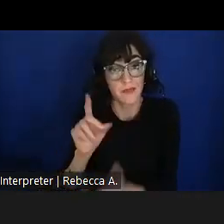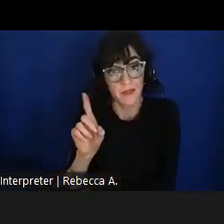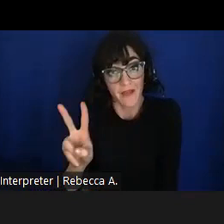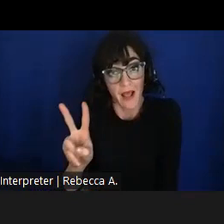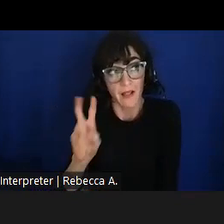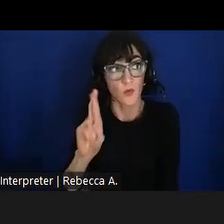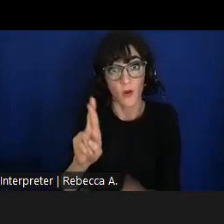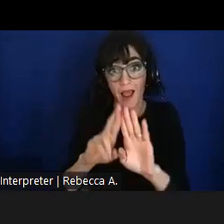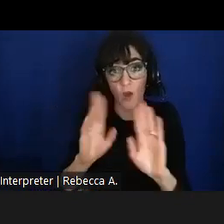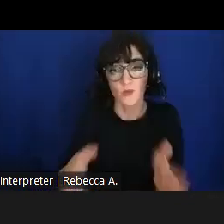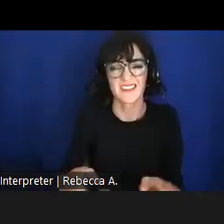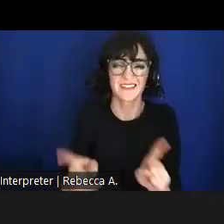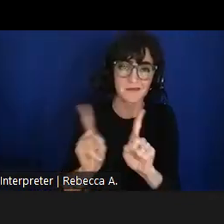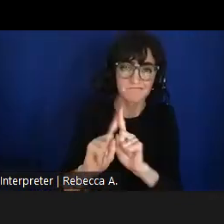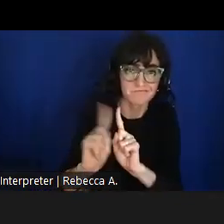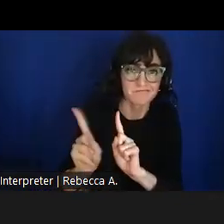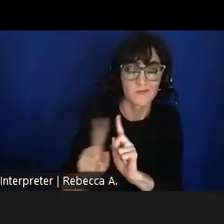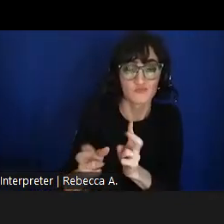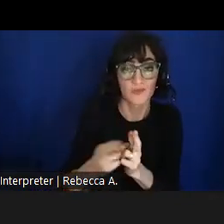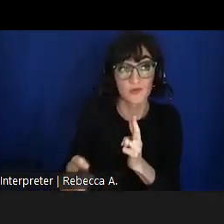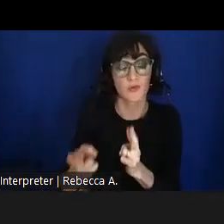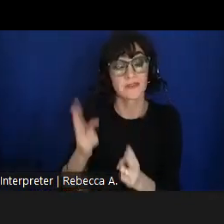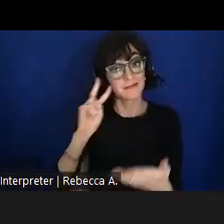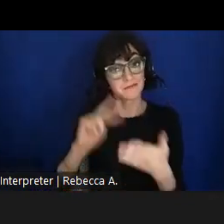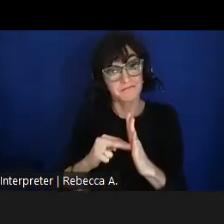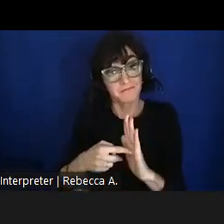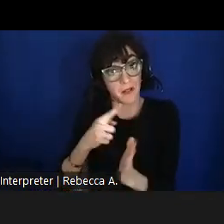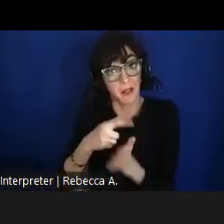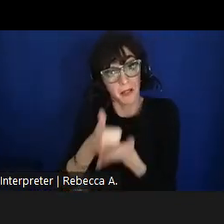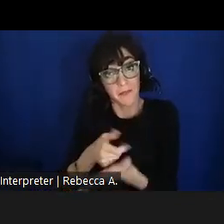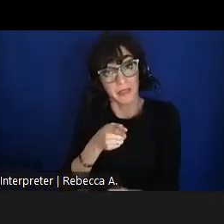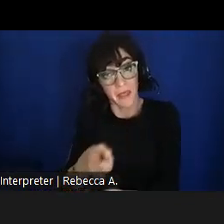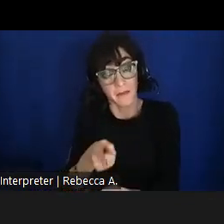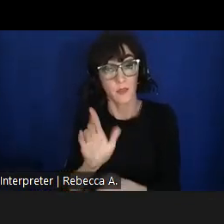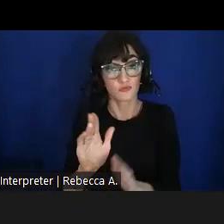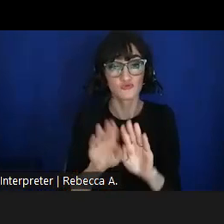resources that were meant to help them and their children in establishing safety told